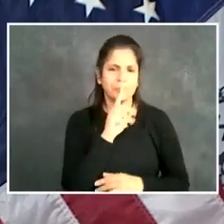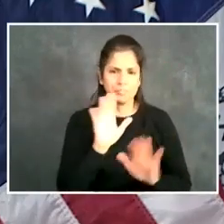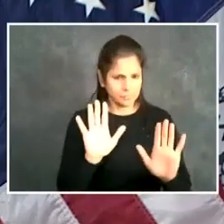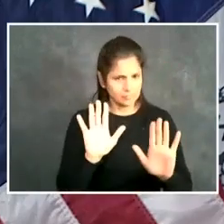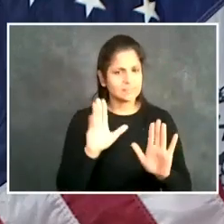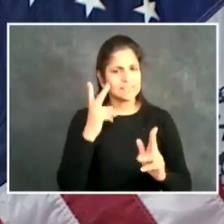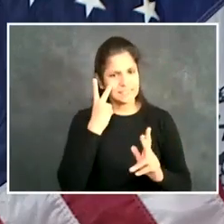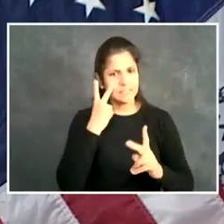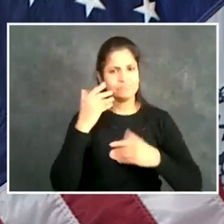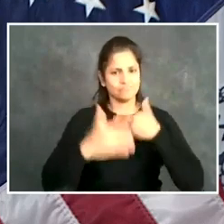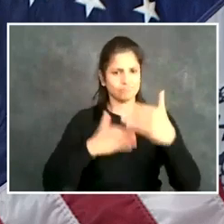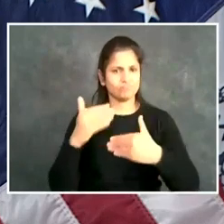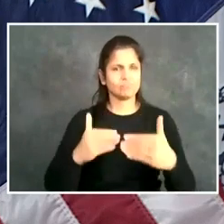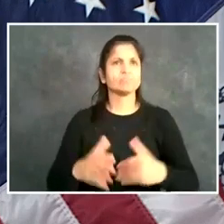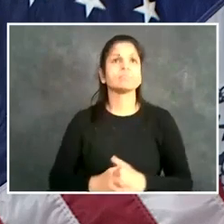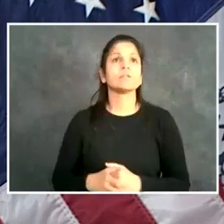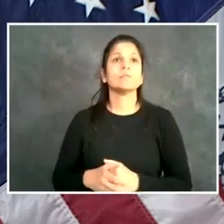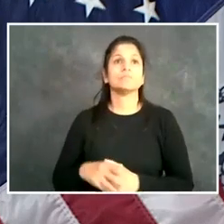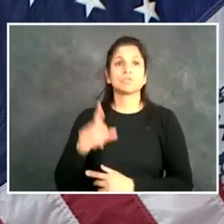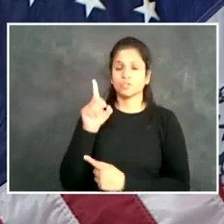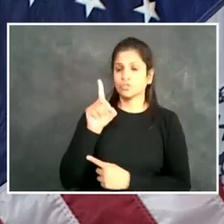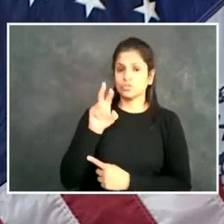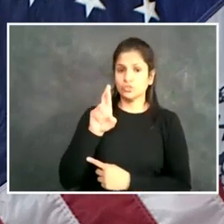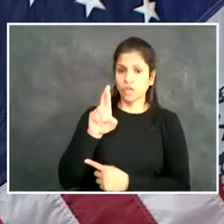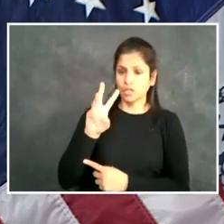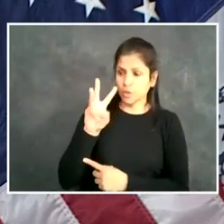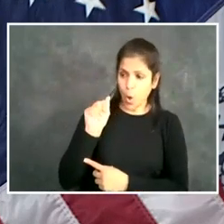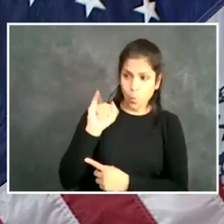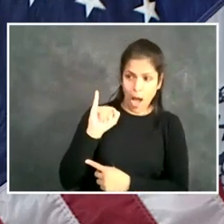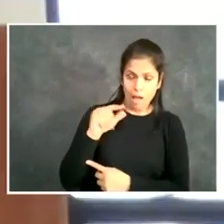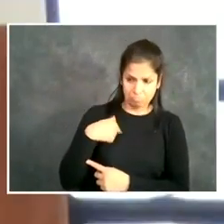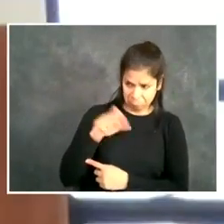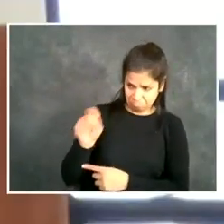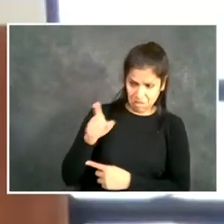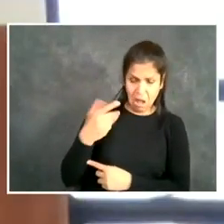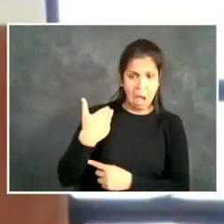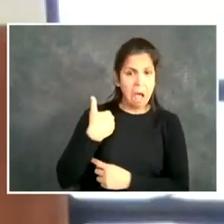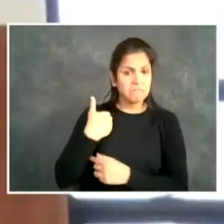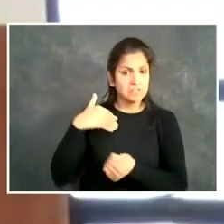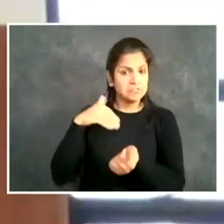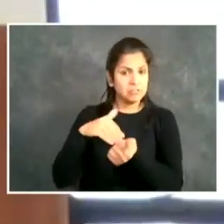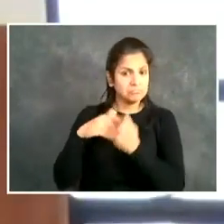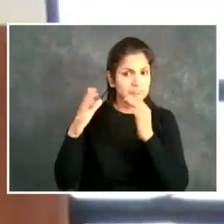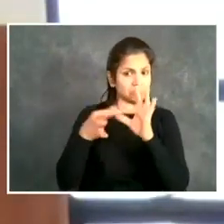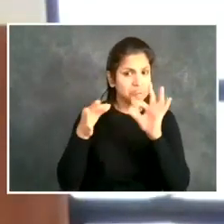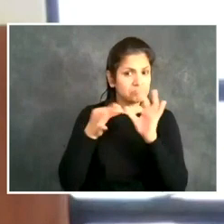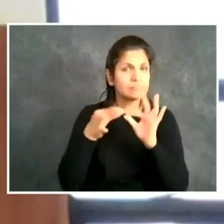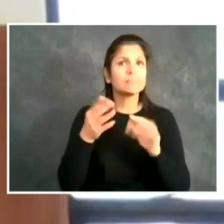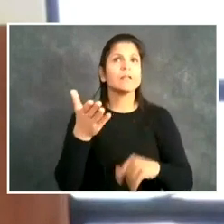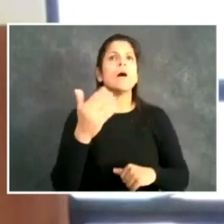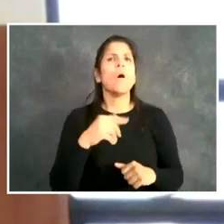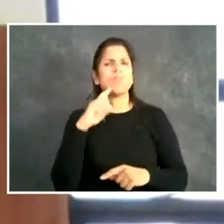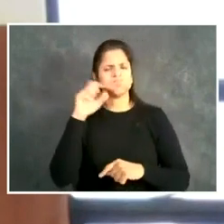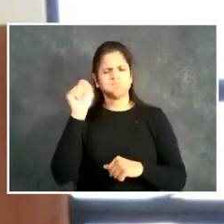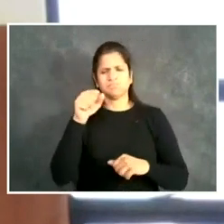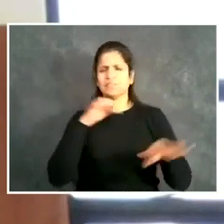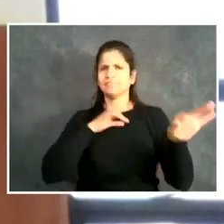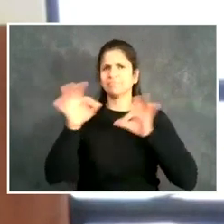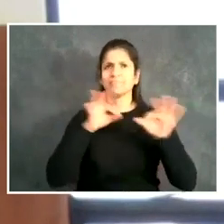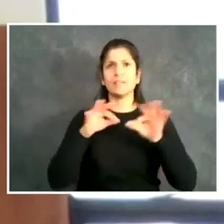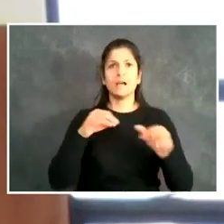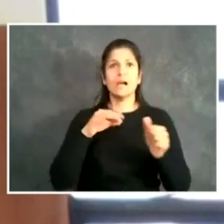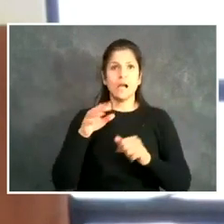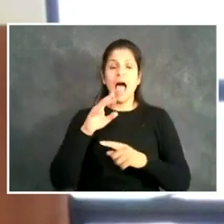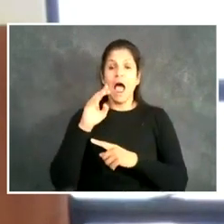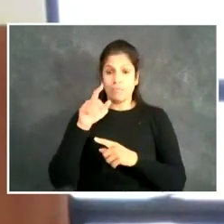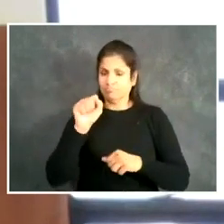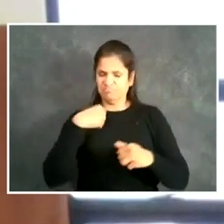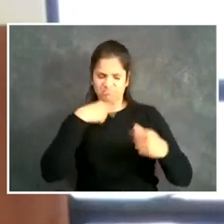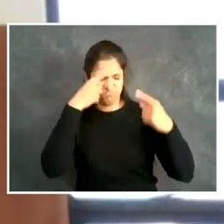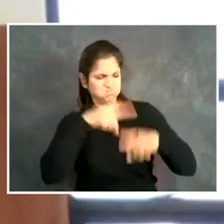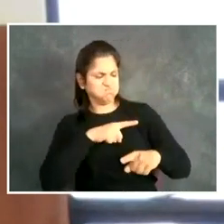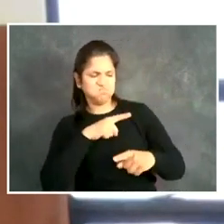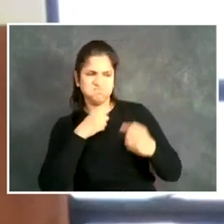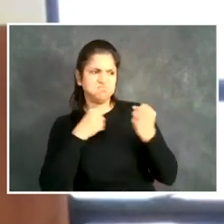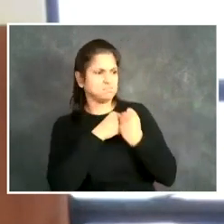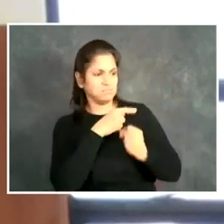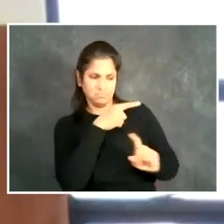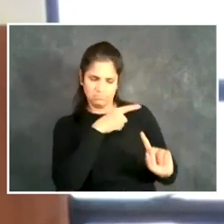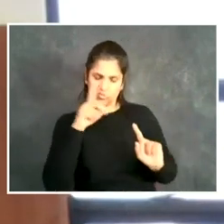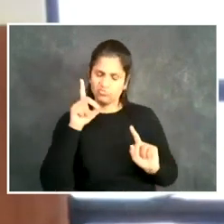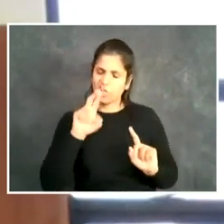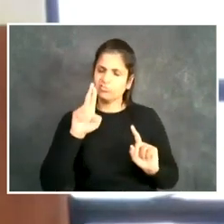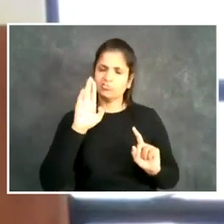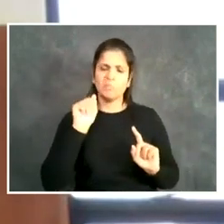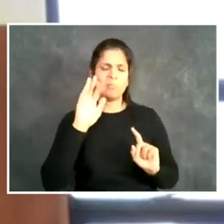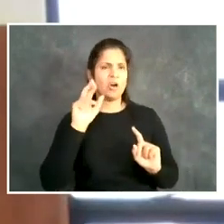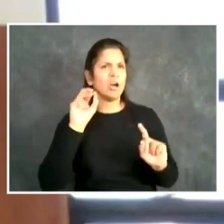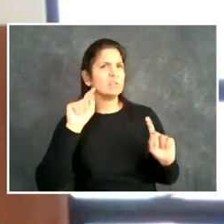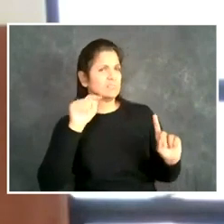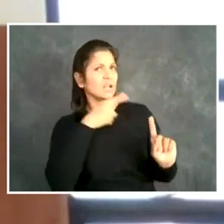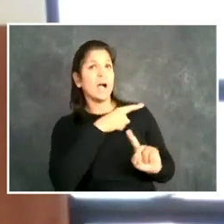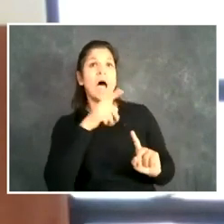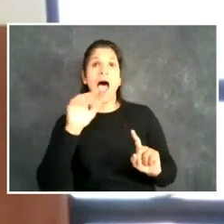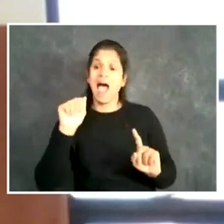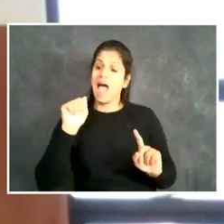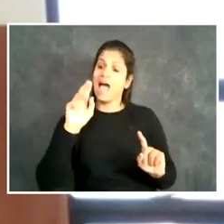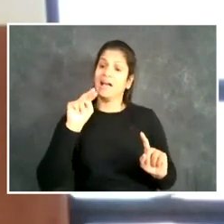PROTECTIVE, HOW LONG THEY LAST.